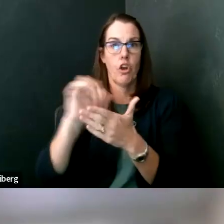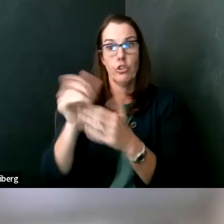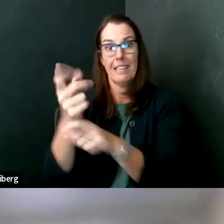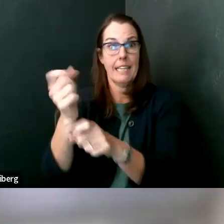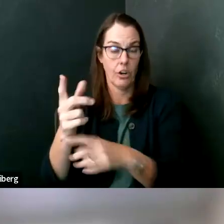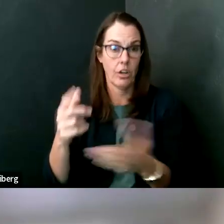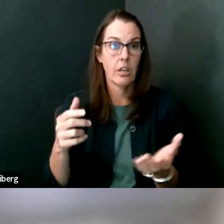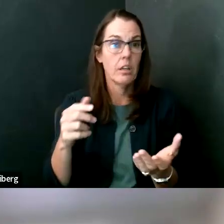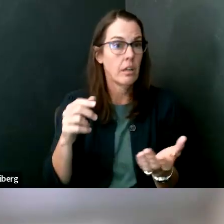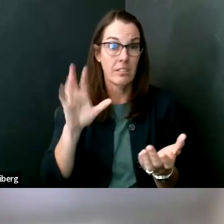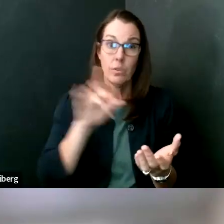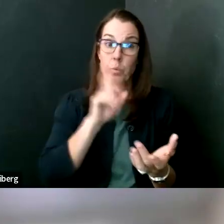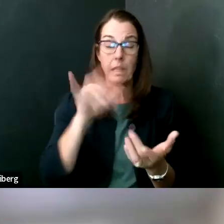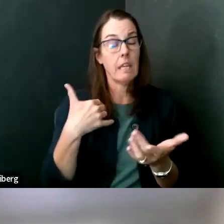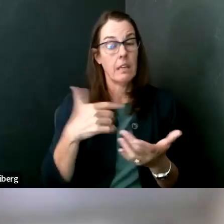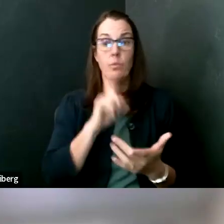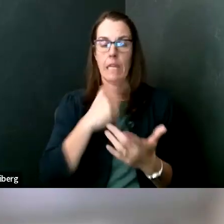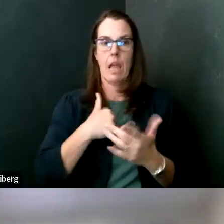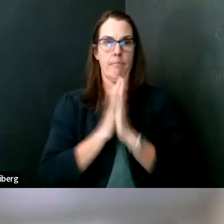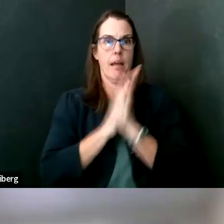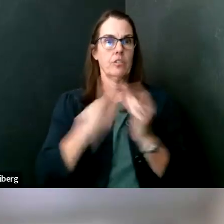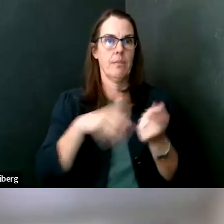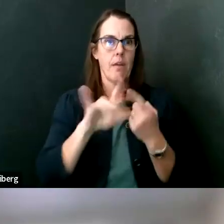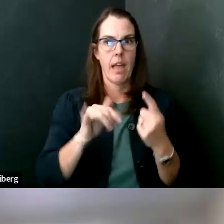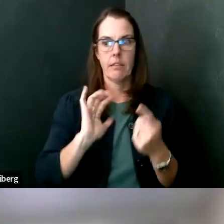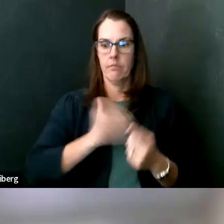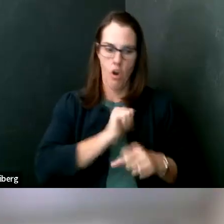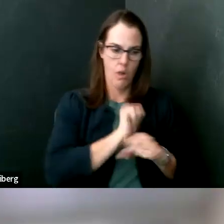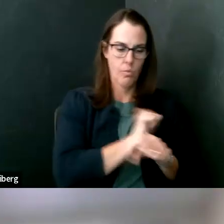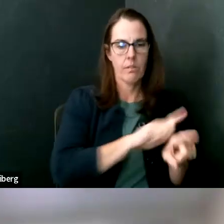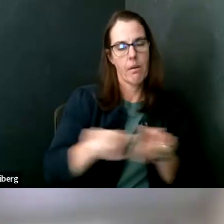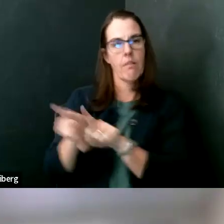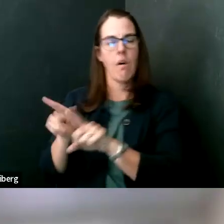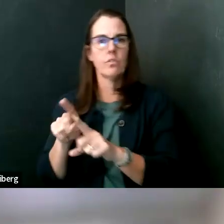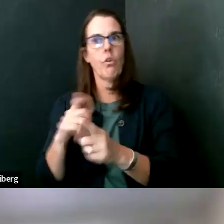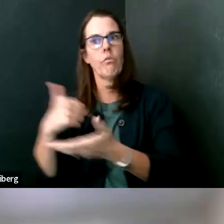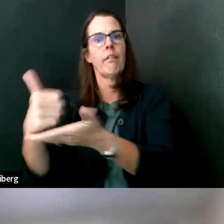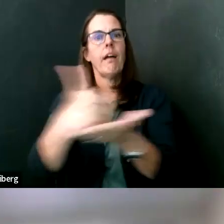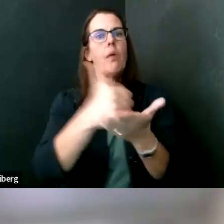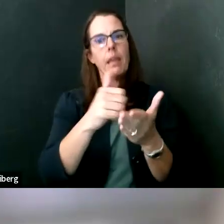people both related to the work we're doing, but also very much at a at an individual level.